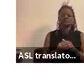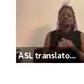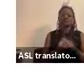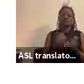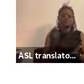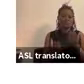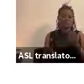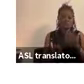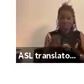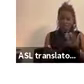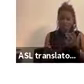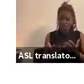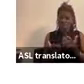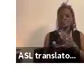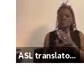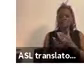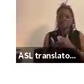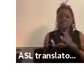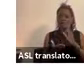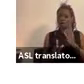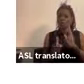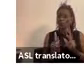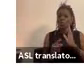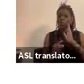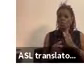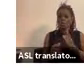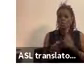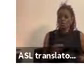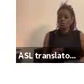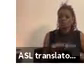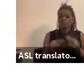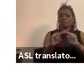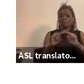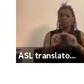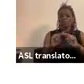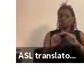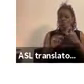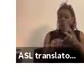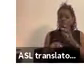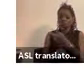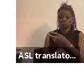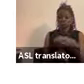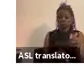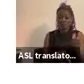our post vaccination cases as transmission in the community becomes more widespread.